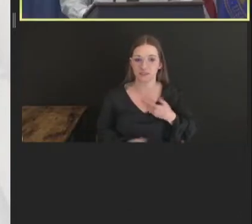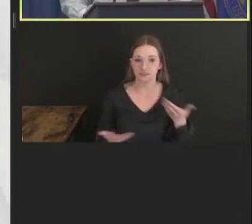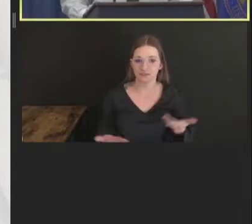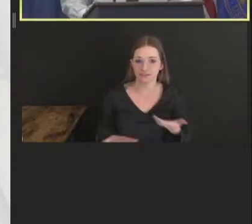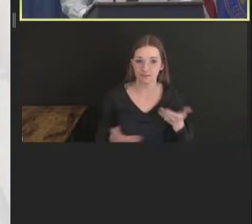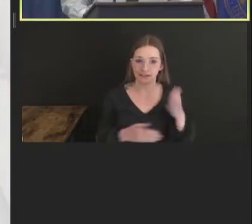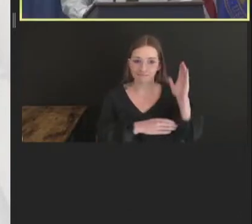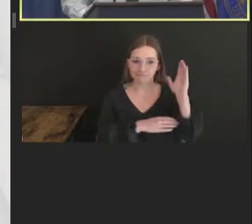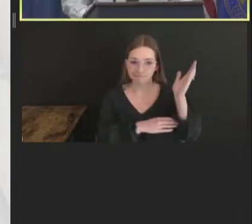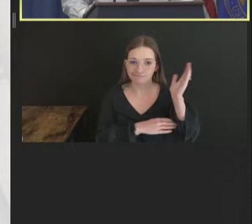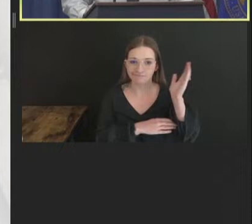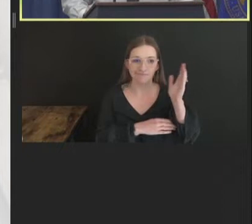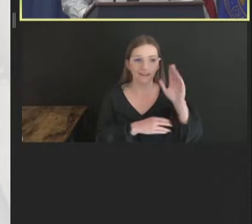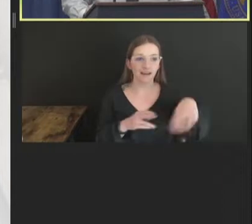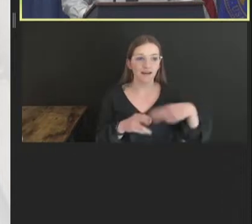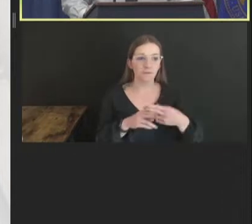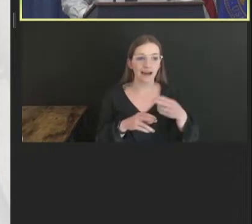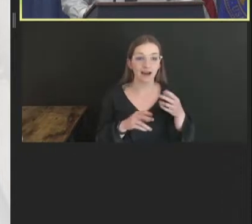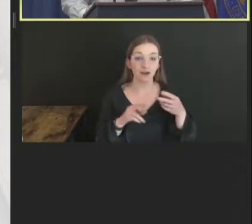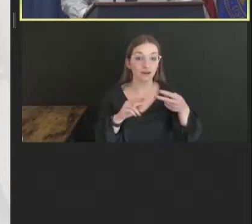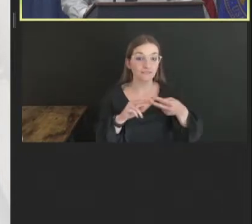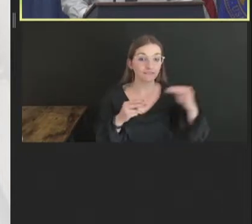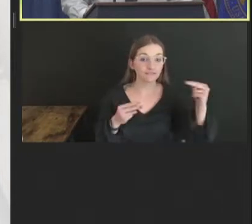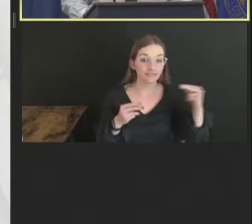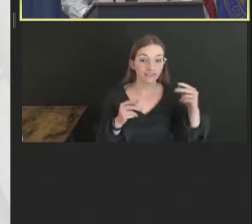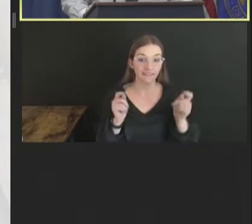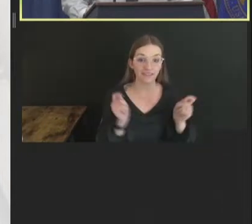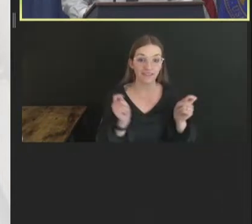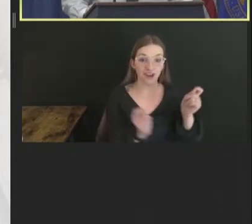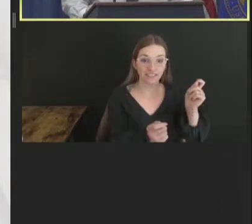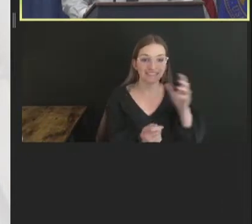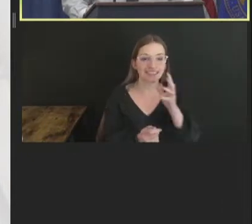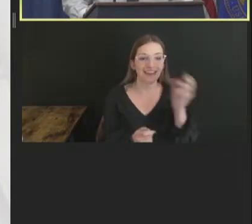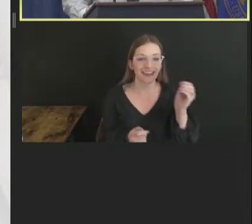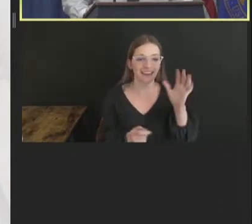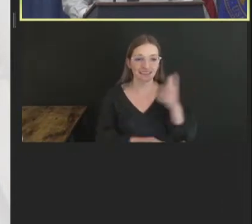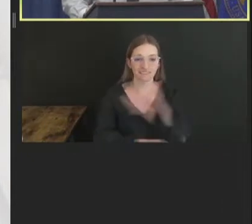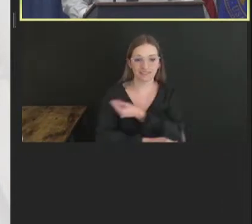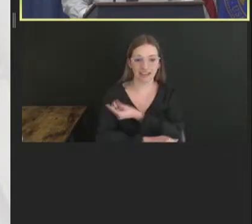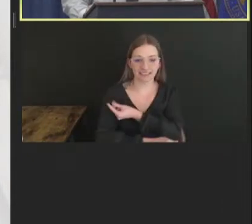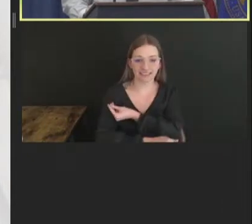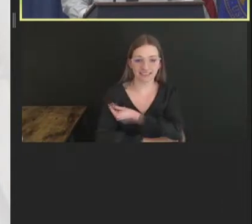variants and vaccines. And so, I'm going to talk a little bit from the virus side of things,